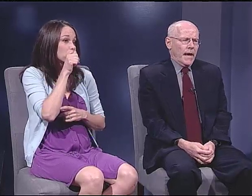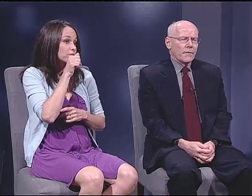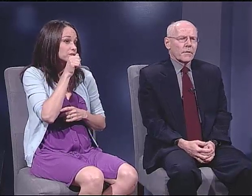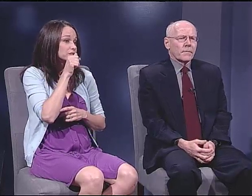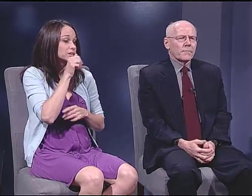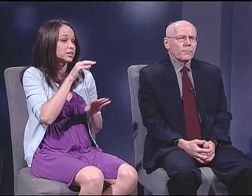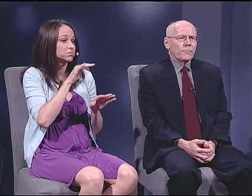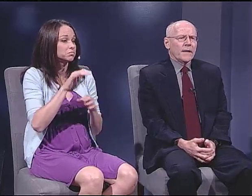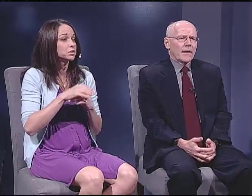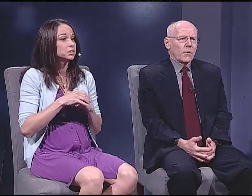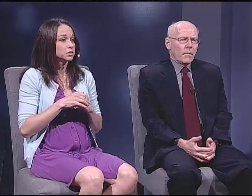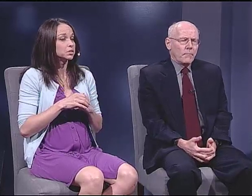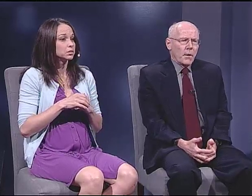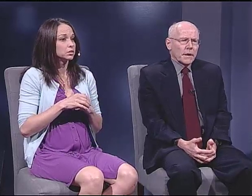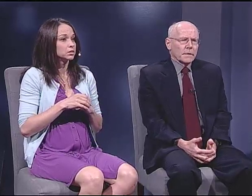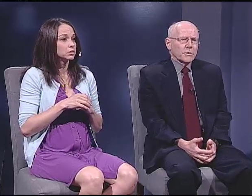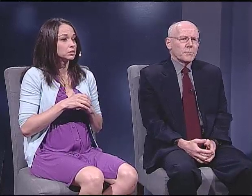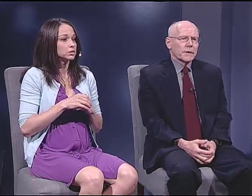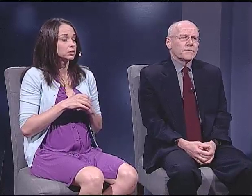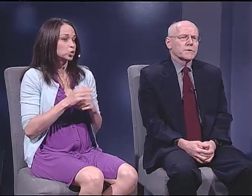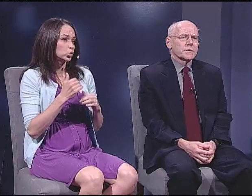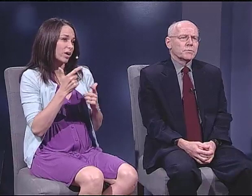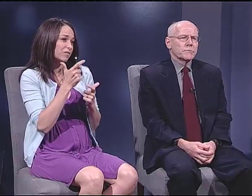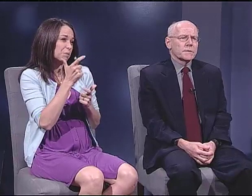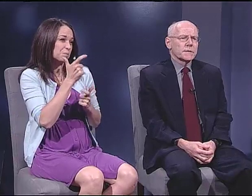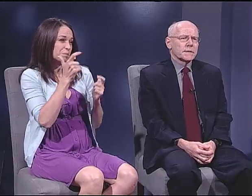and we have a large body of jurisprudence,